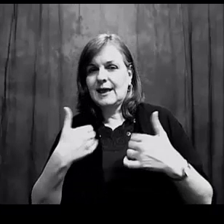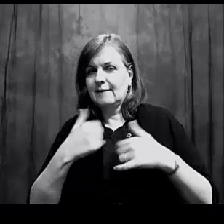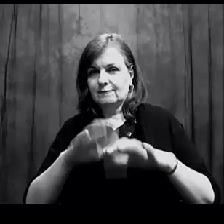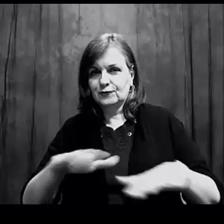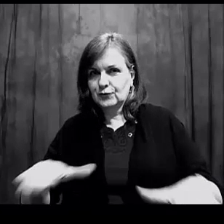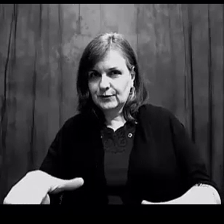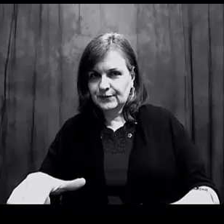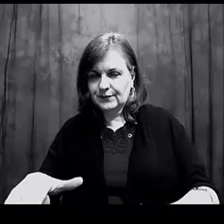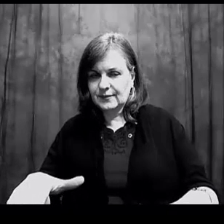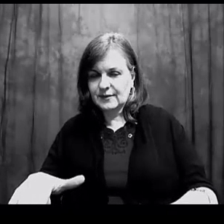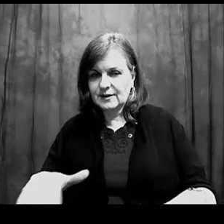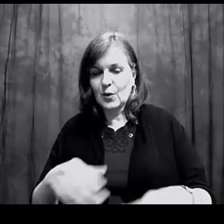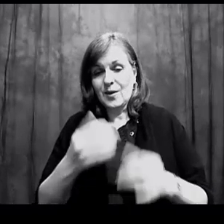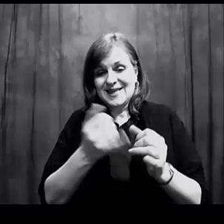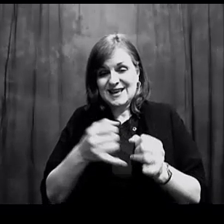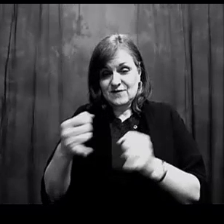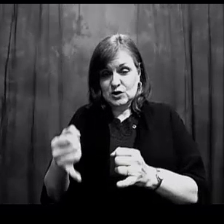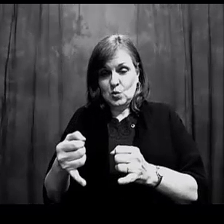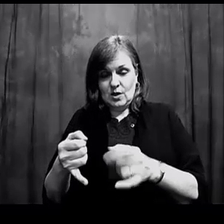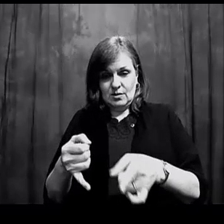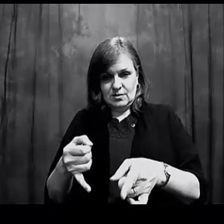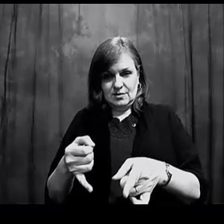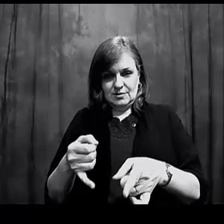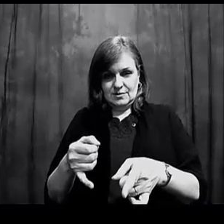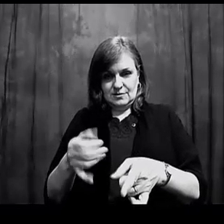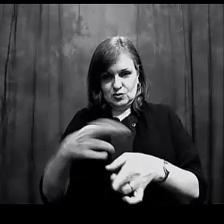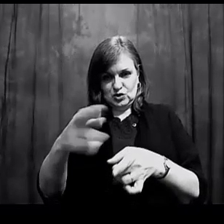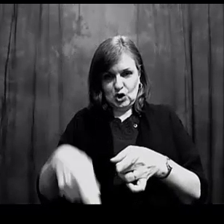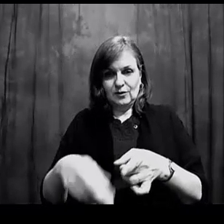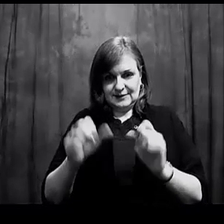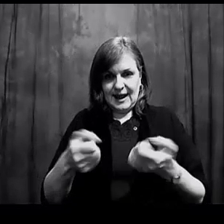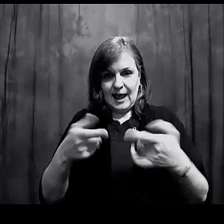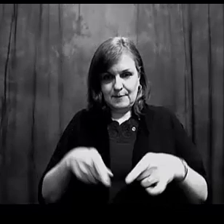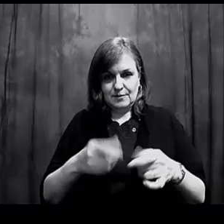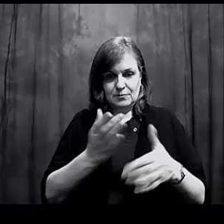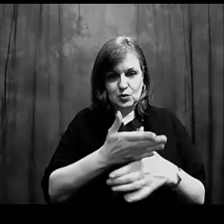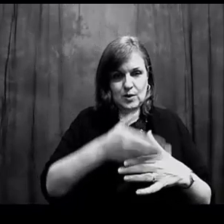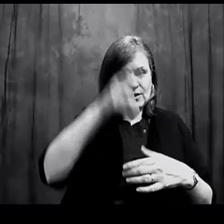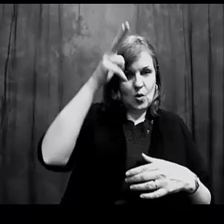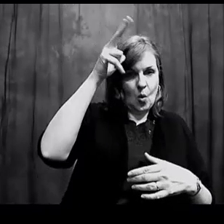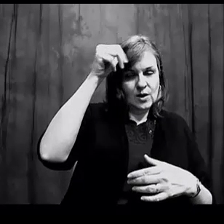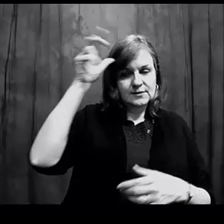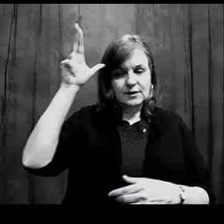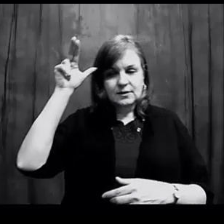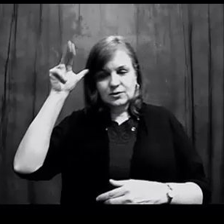so the individual obviously exists between a horse and a donkey -- the offspring exists